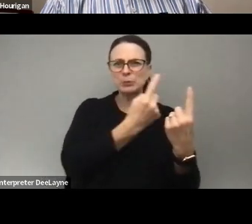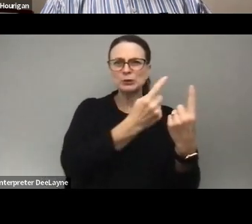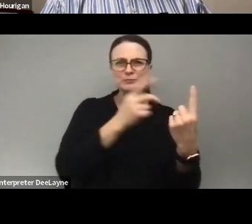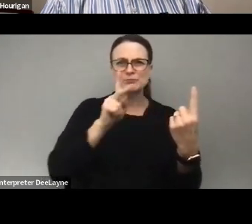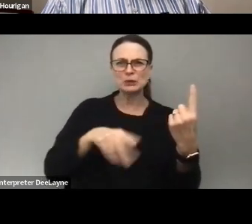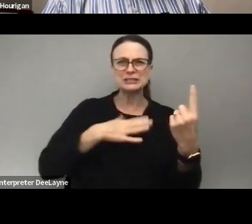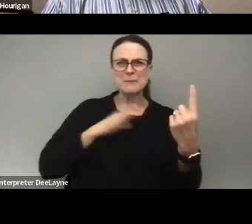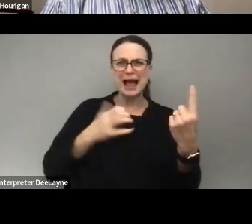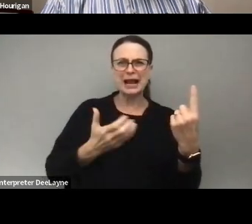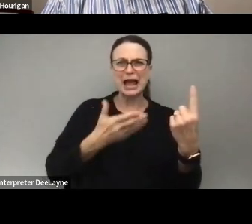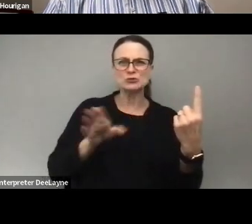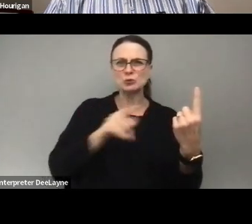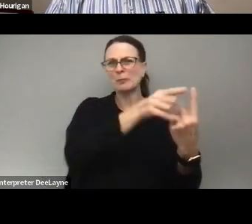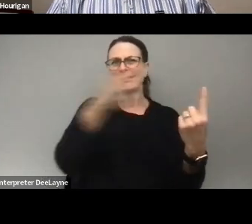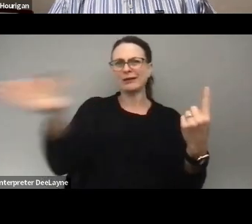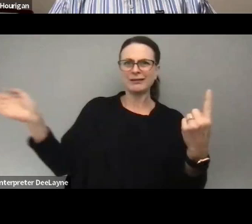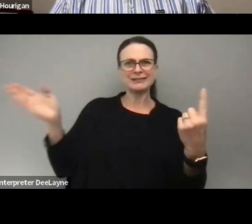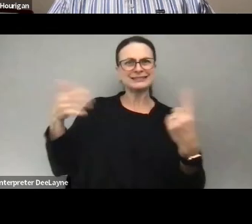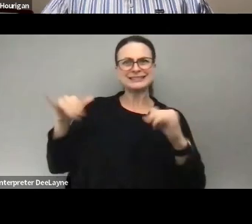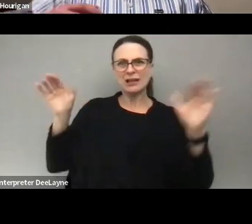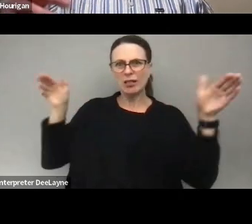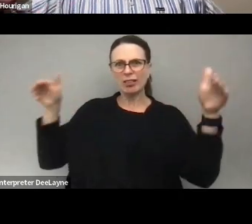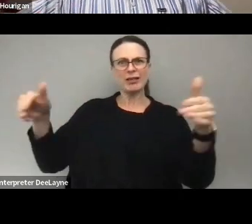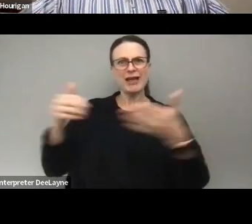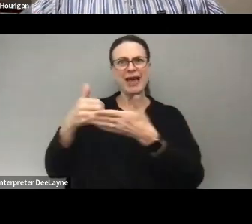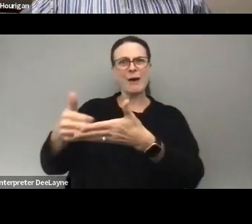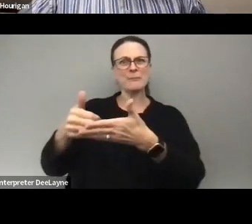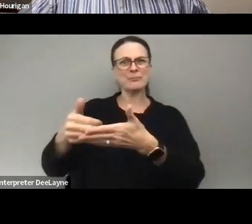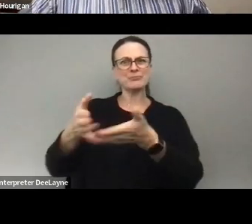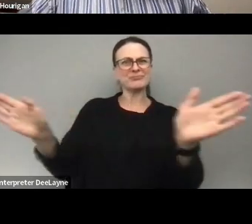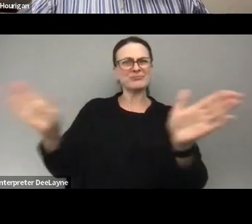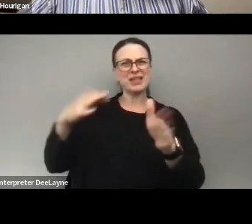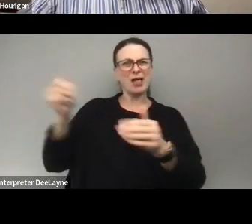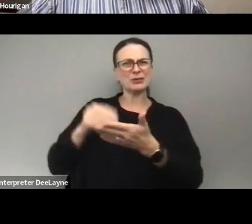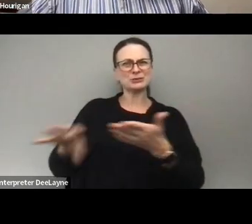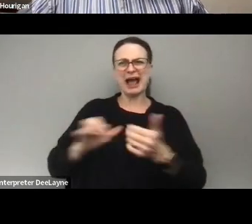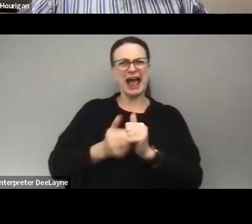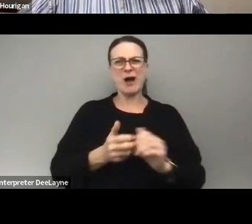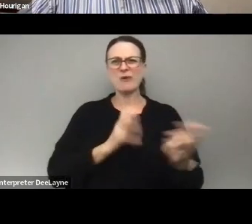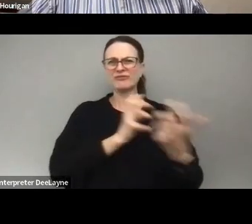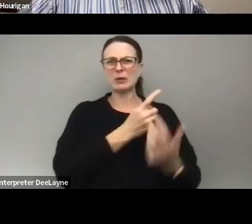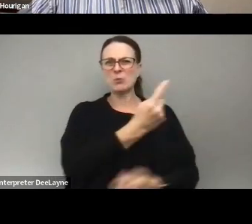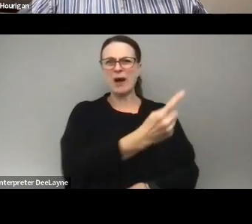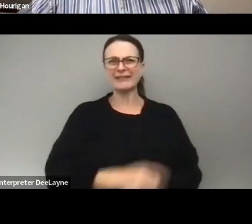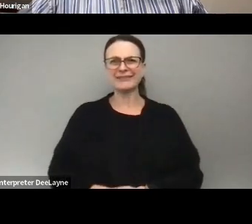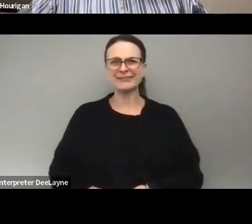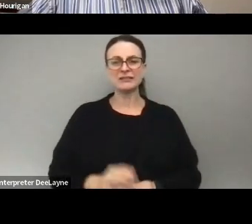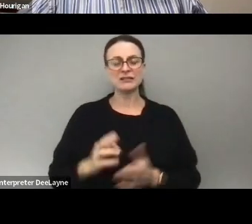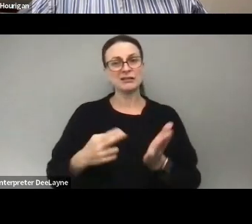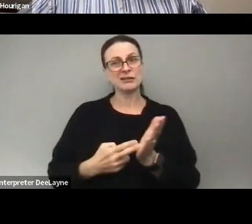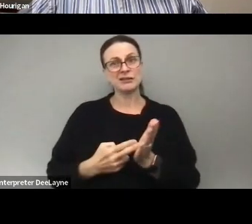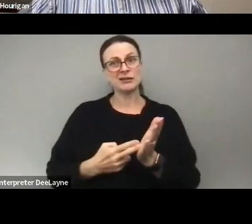while still helping all of the other students in the class? And to be honest, I always thought that was a really good question